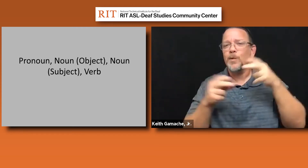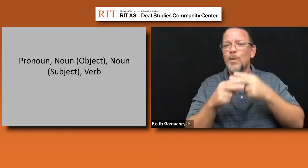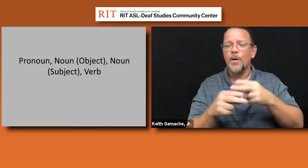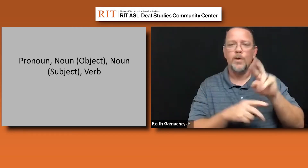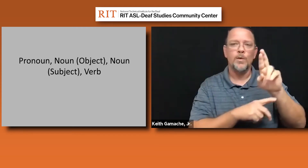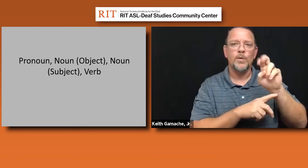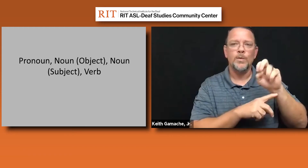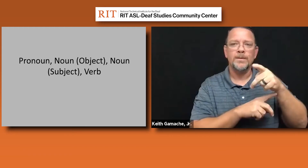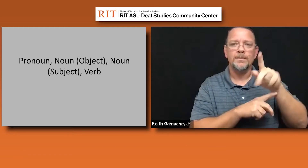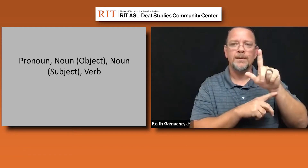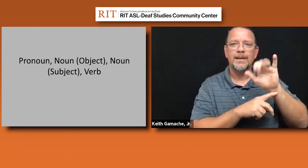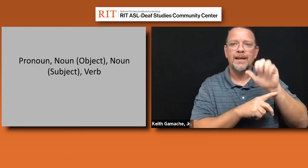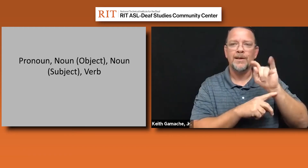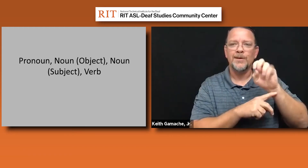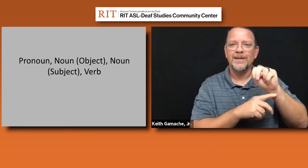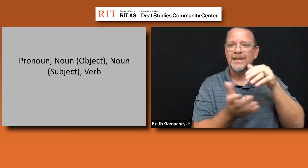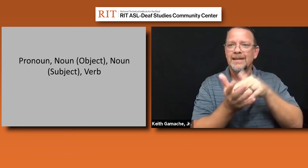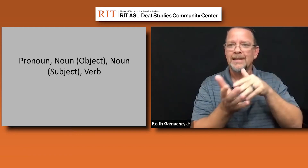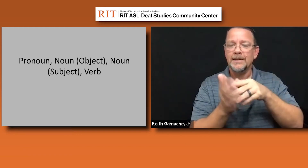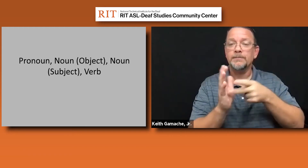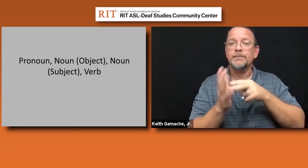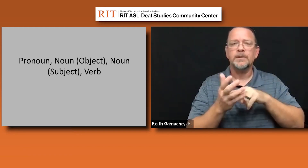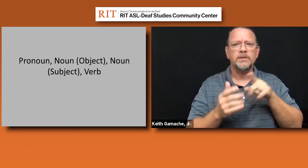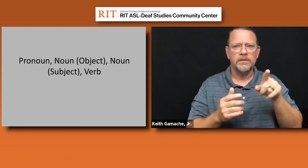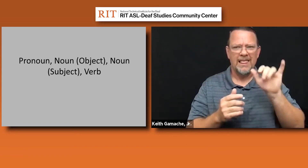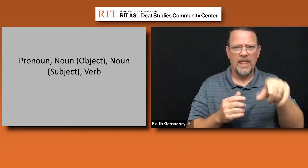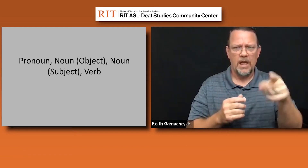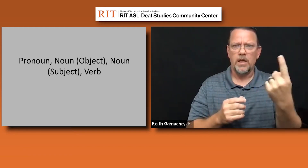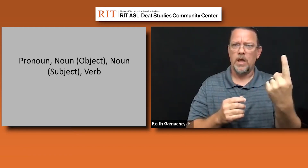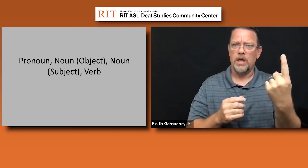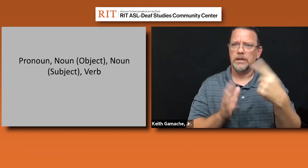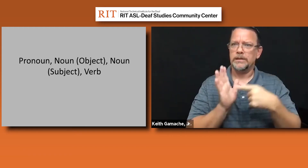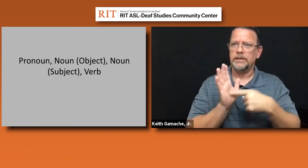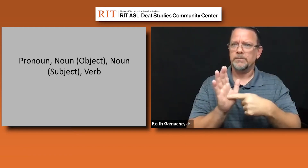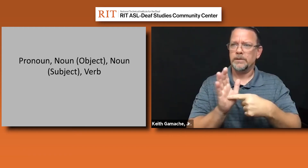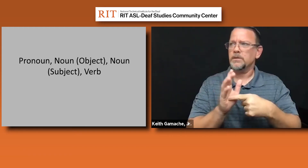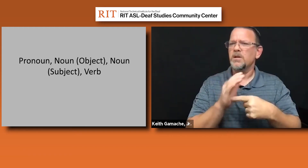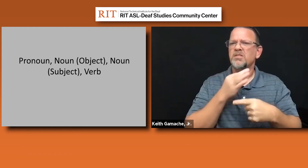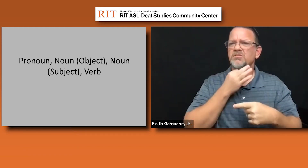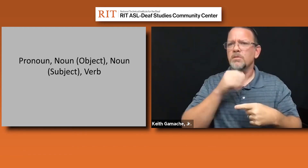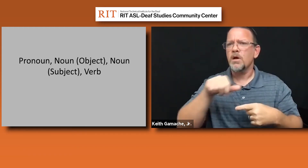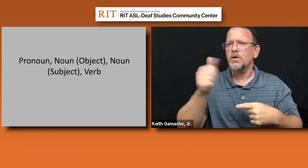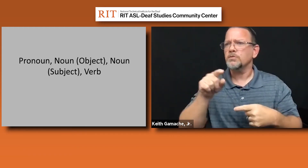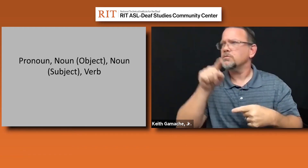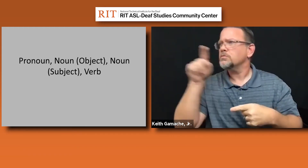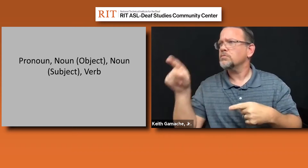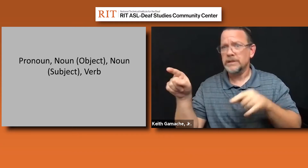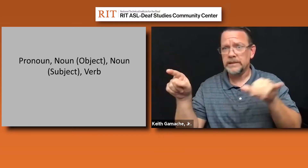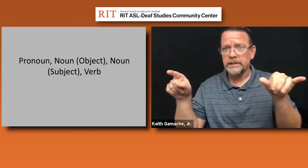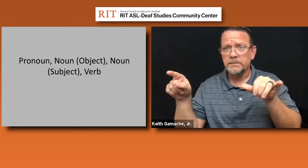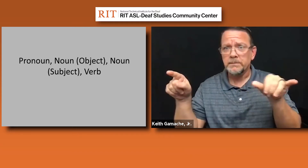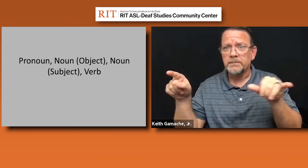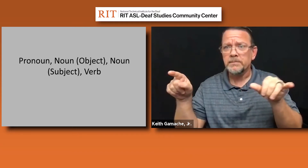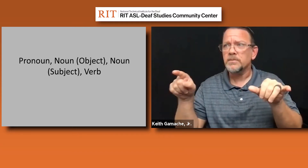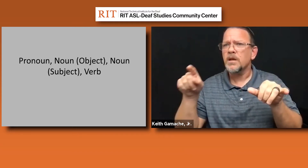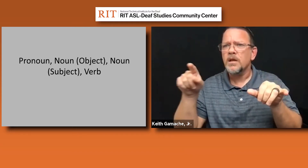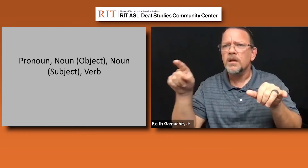to all types of sentences. We need to have ways to replicate this, so, again, this is one example. Now, let's take a look at some other ones.